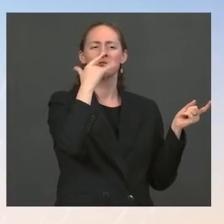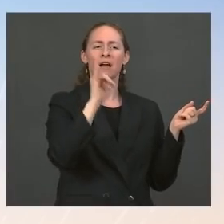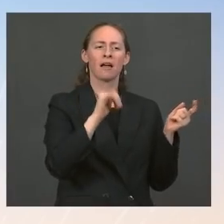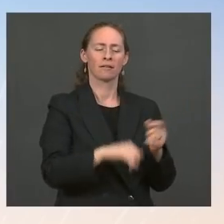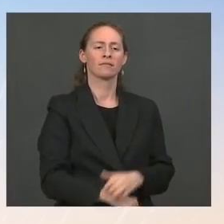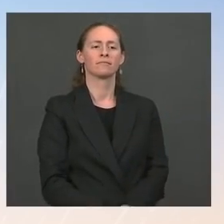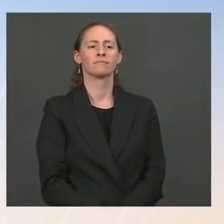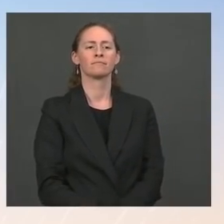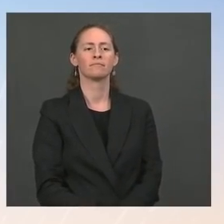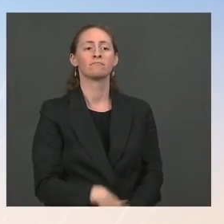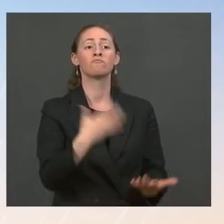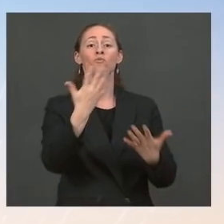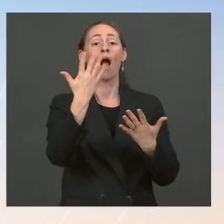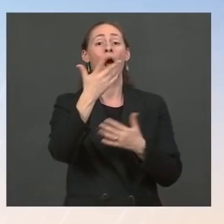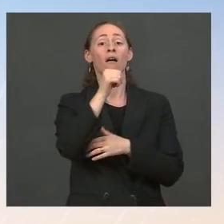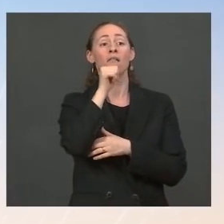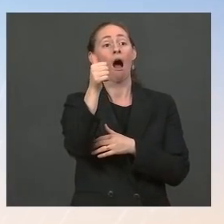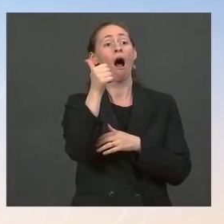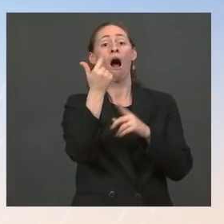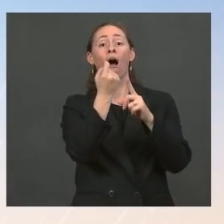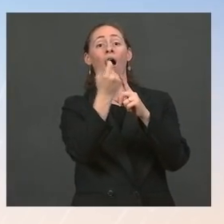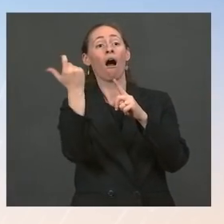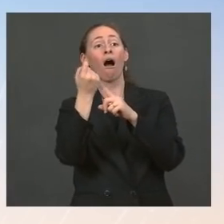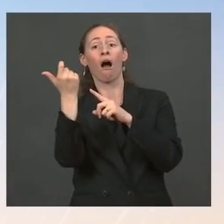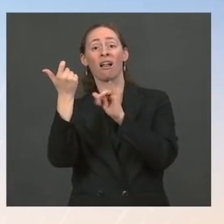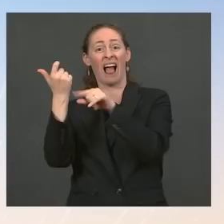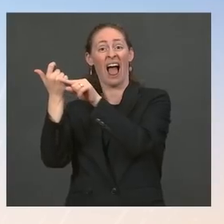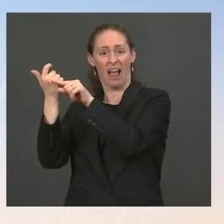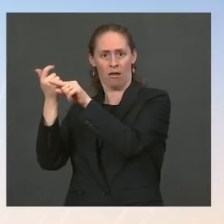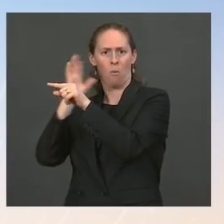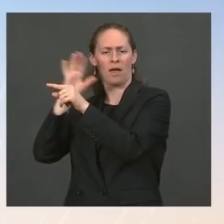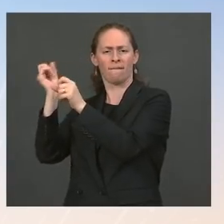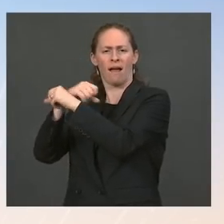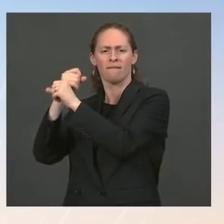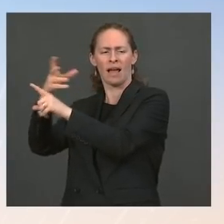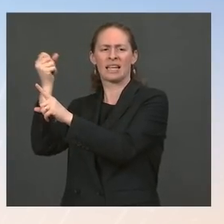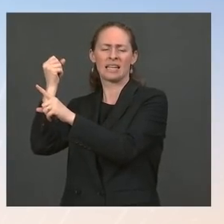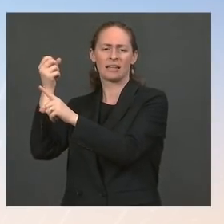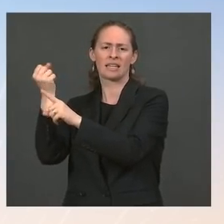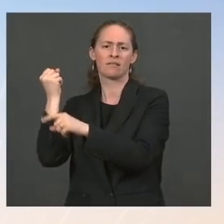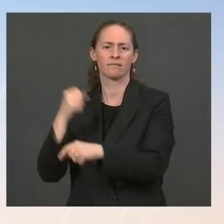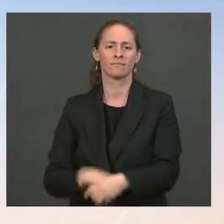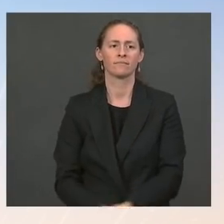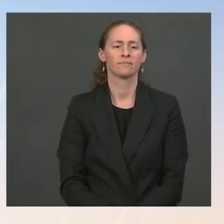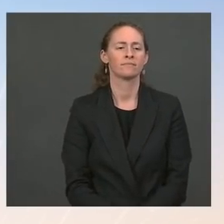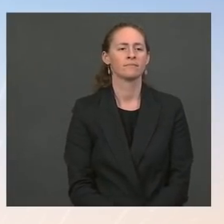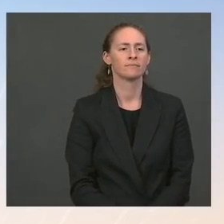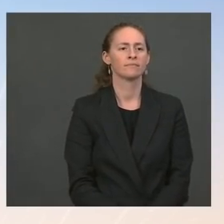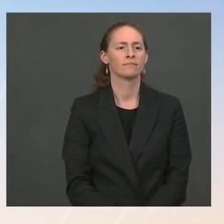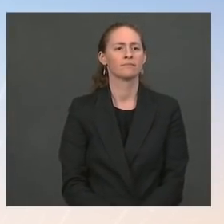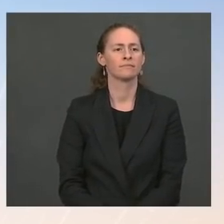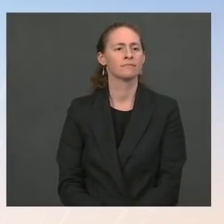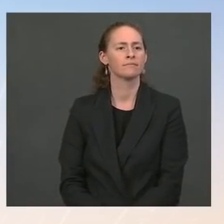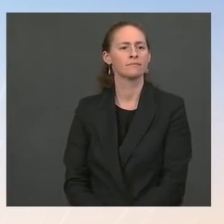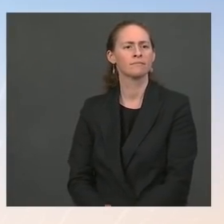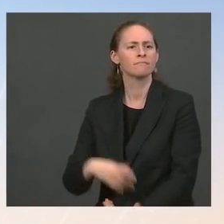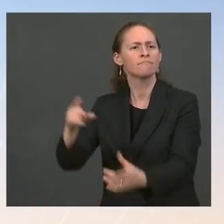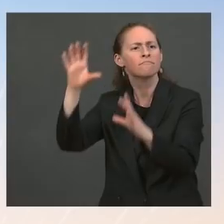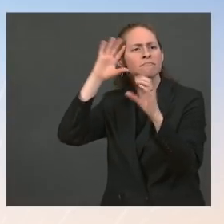he will continue to fight for in the future. The Press: Okay. And you mentioned a bunch of meetings that the President is having -- >> Ms. Psaki: Yeah. The Press: -- virtual or calls. Ms. Psaki: Yeah.